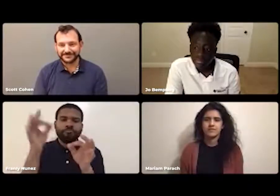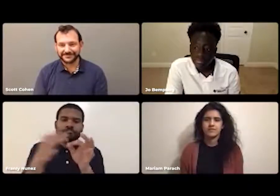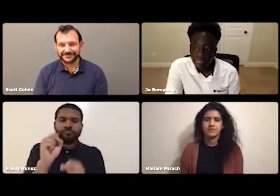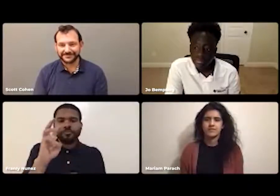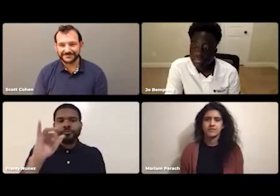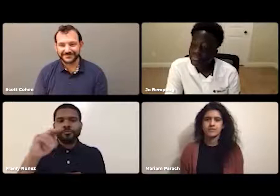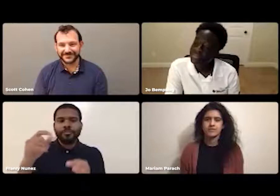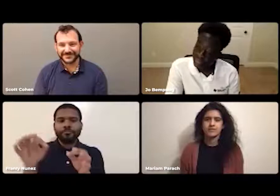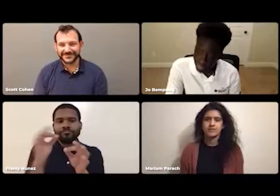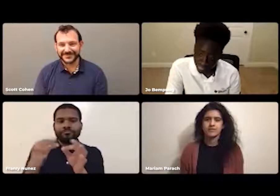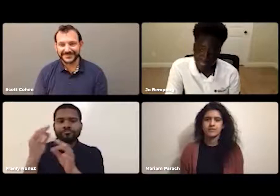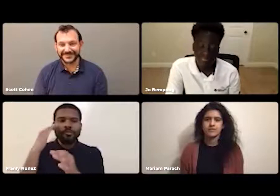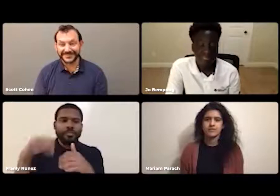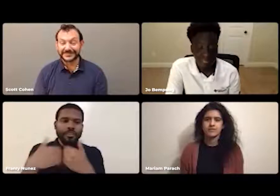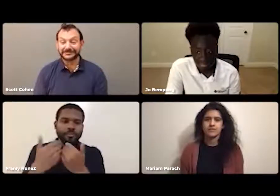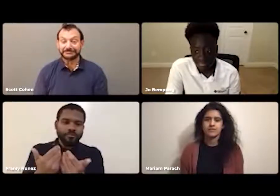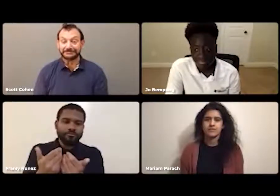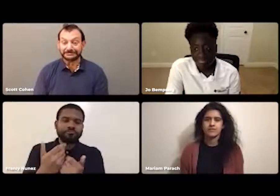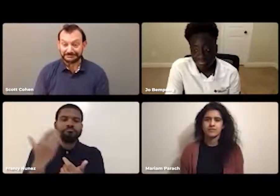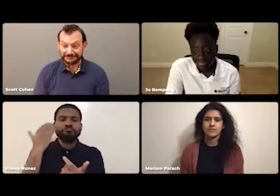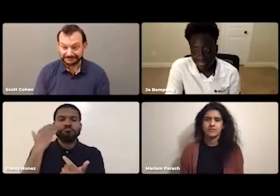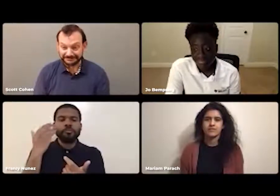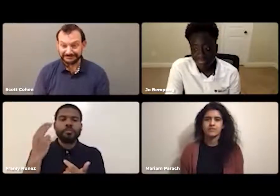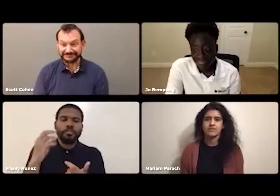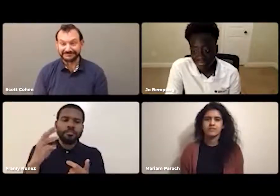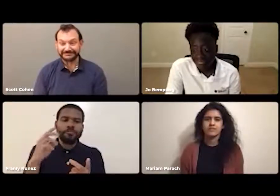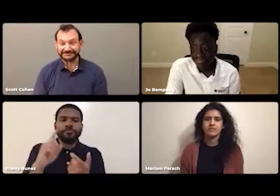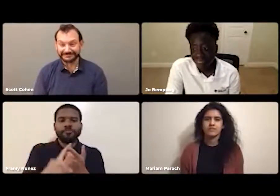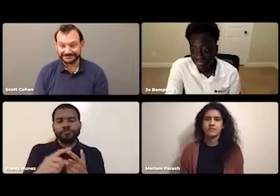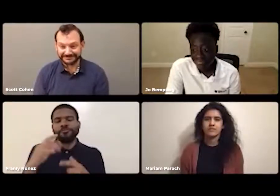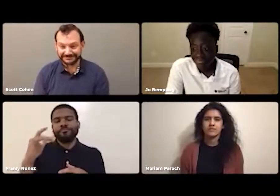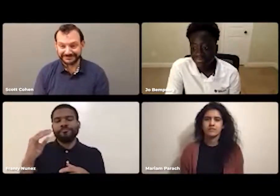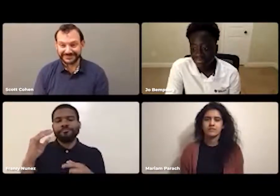An interesting fact about myself is that I actually know how to sew! Like, with a needle and thread.